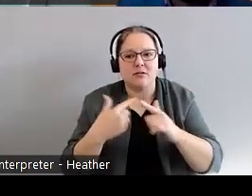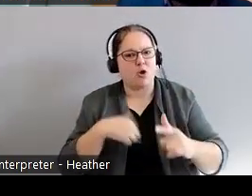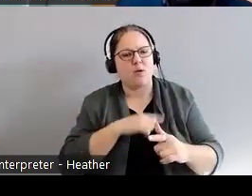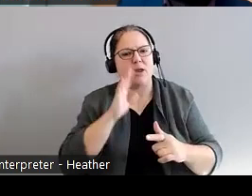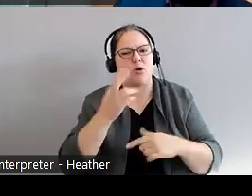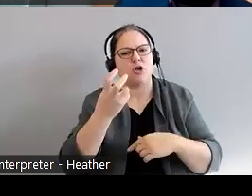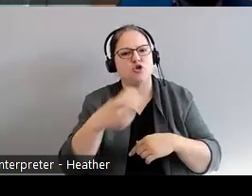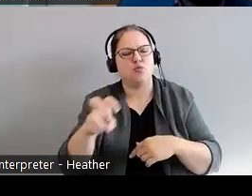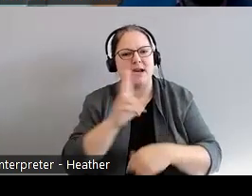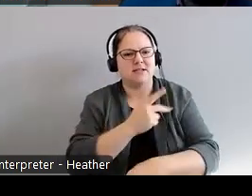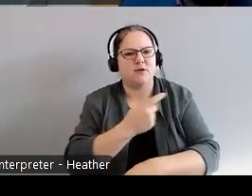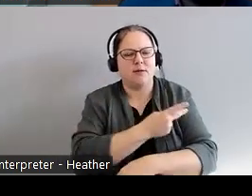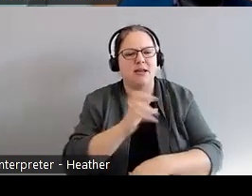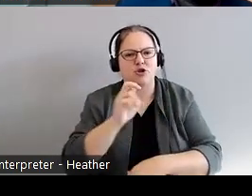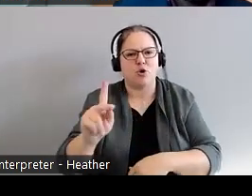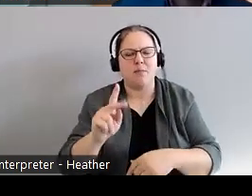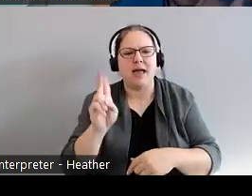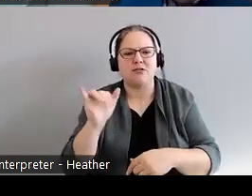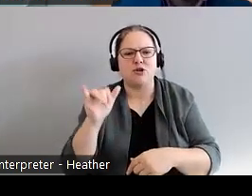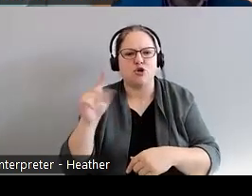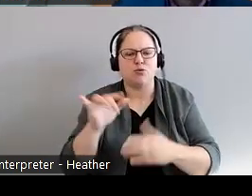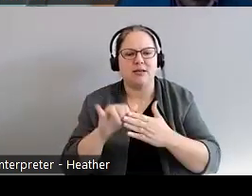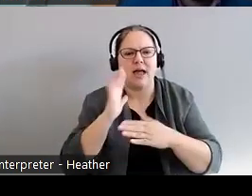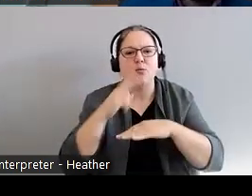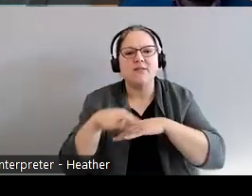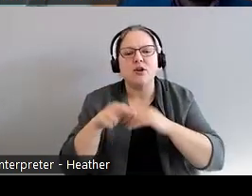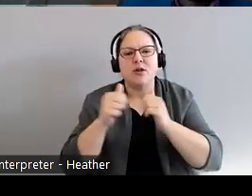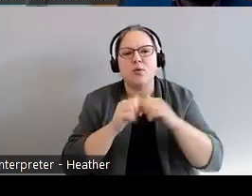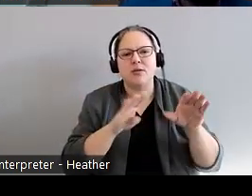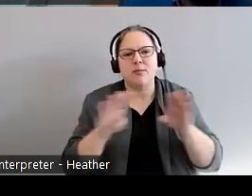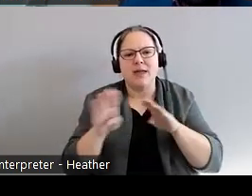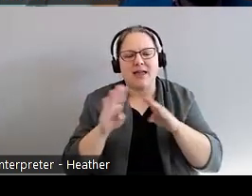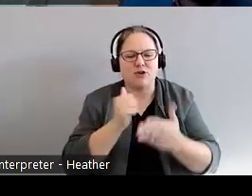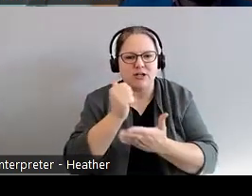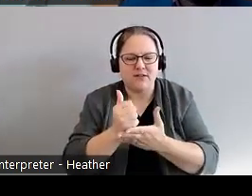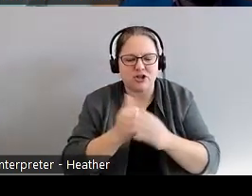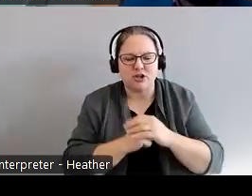patient back to the unit that referred them with the behavior intervention plan. Now we also have